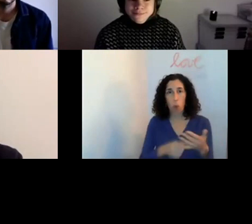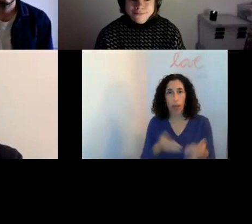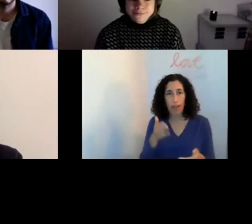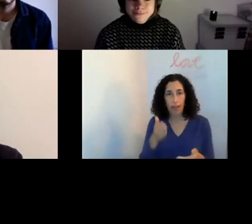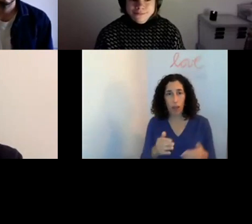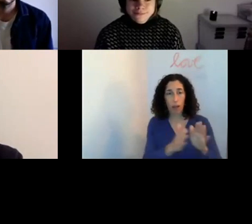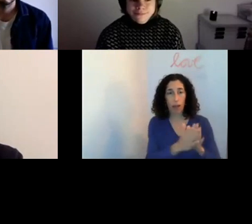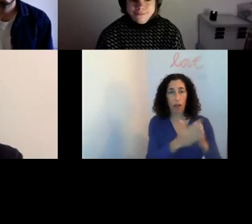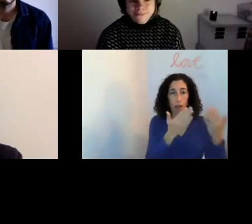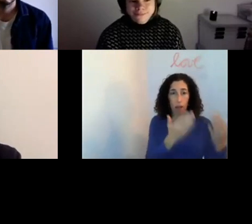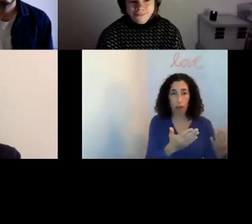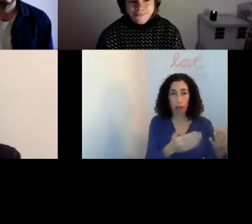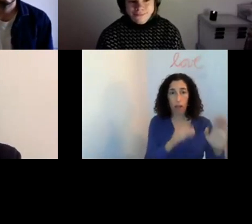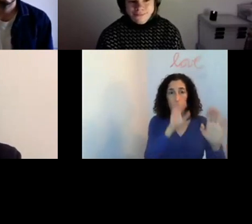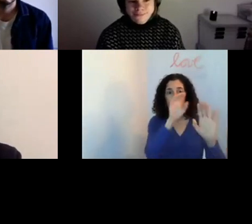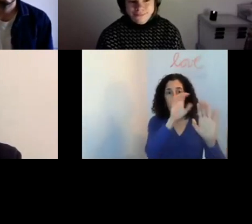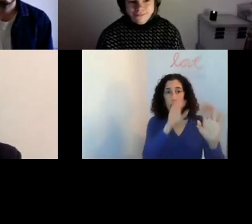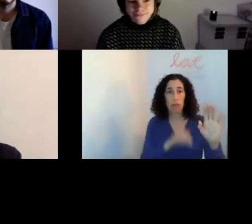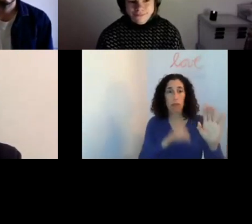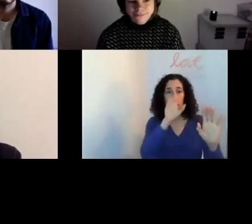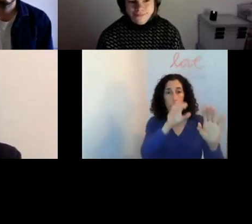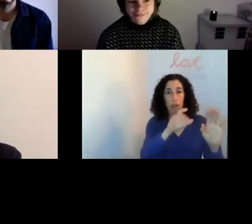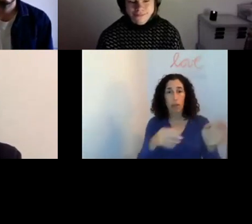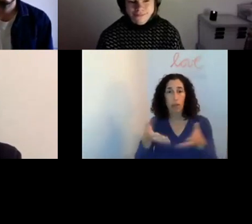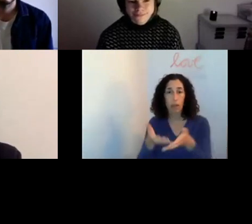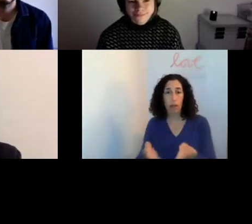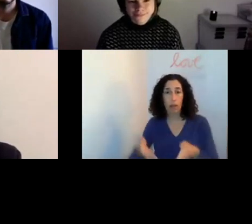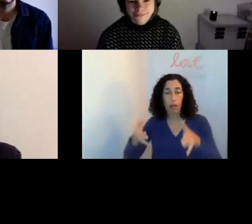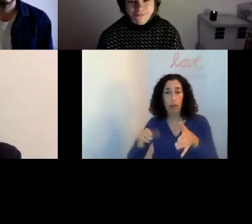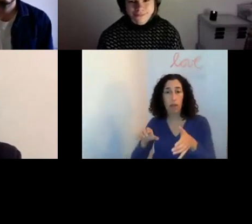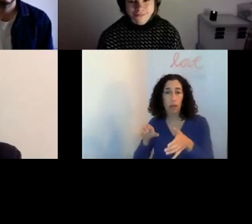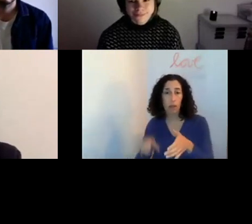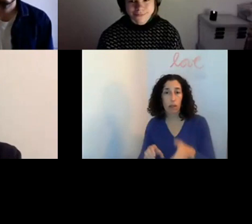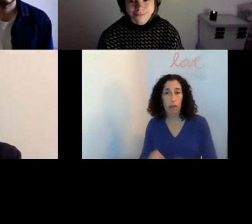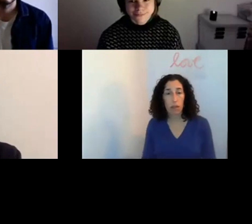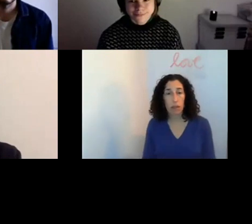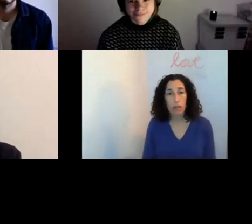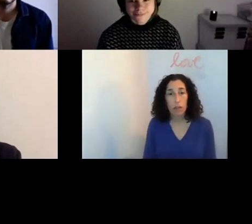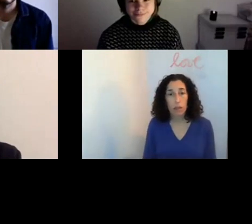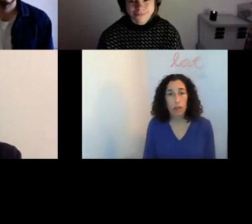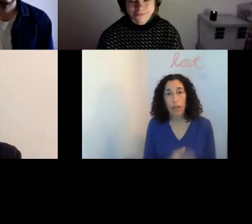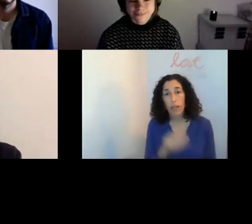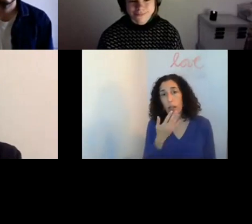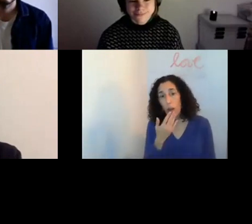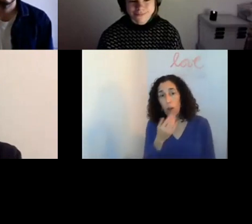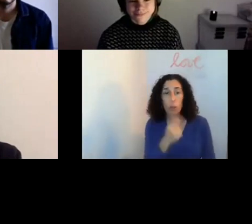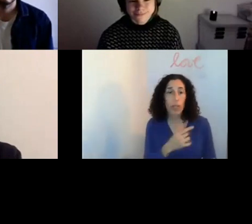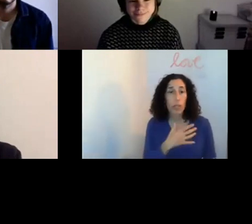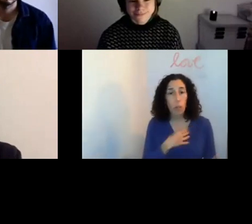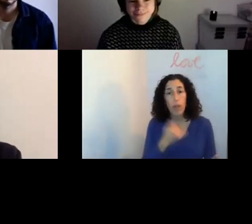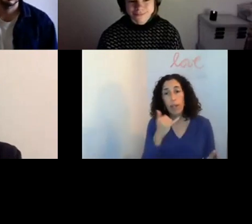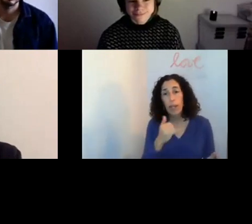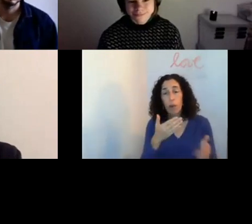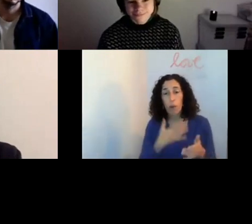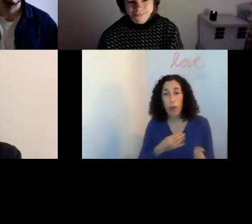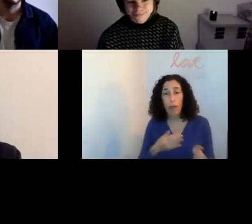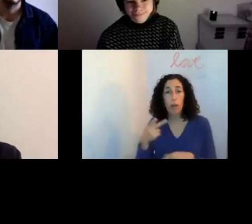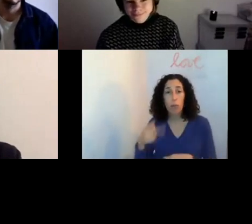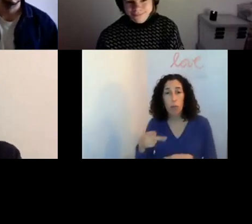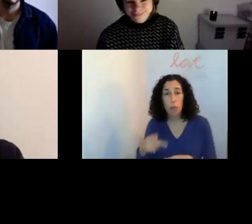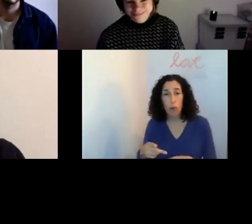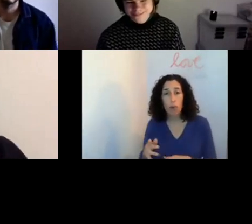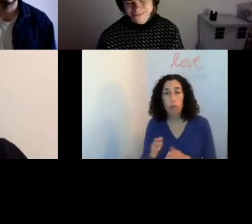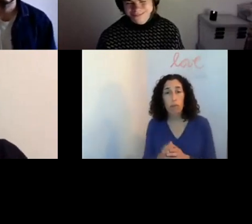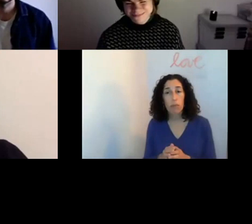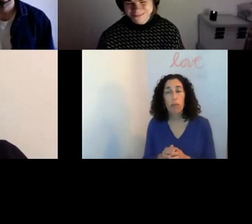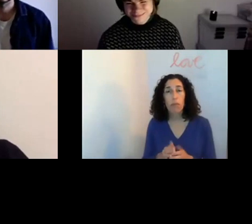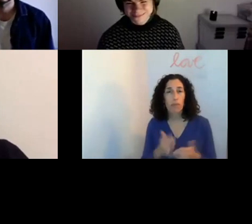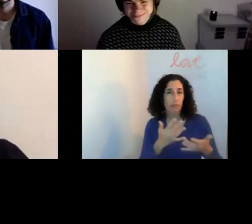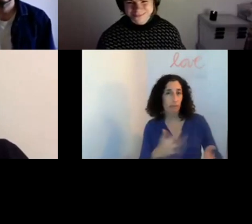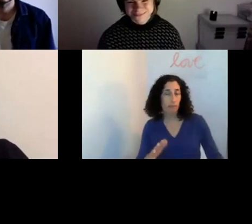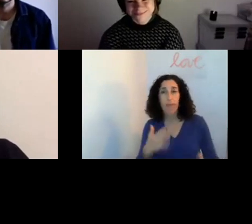Thank you so much for joining us for this speculative dish.